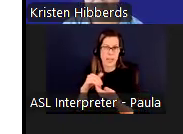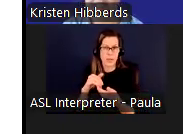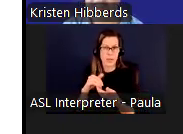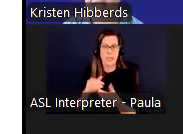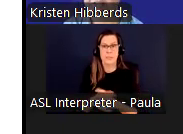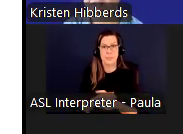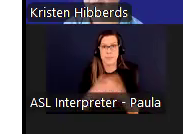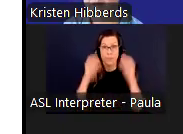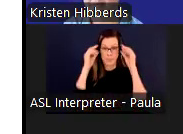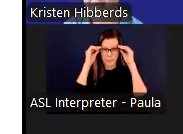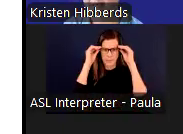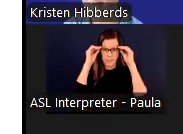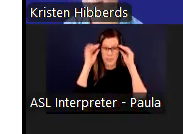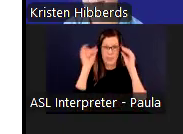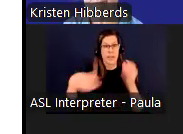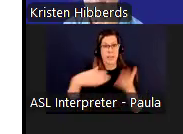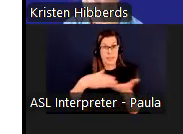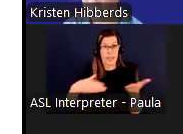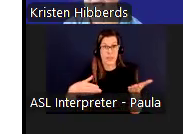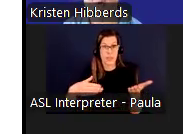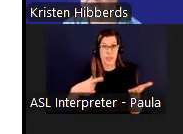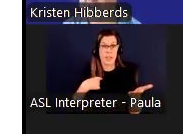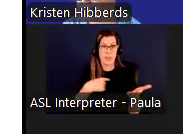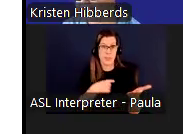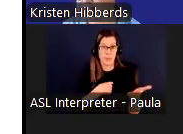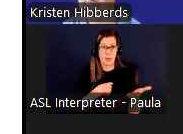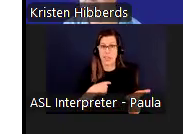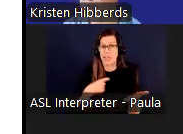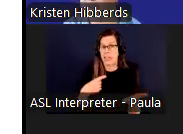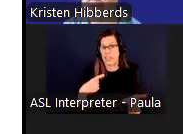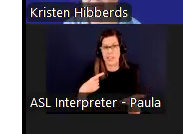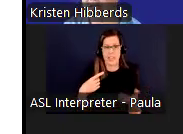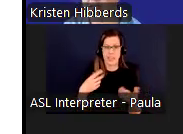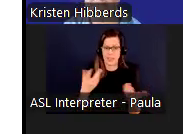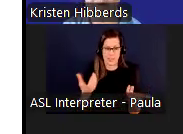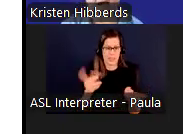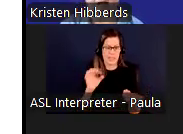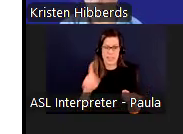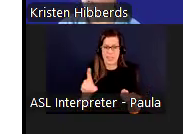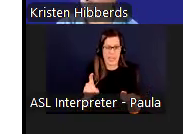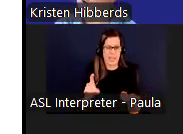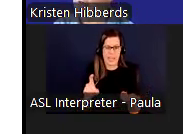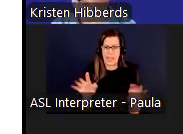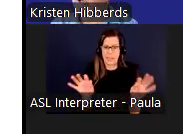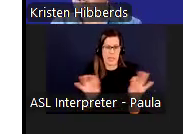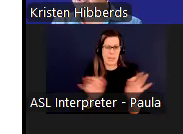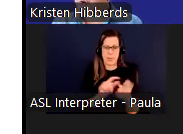This section we made minimal changes, just really kind of more so surrounding